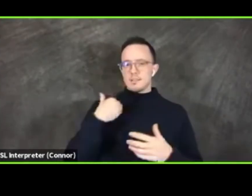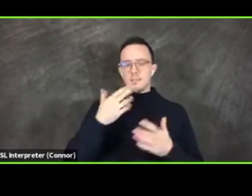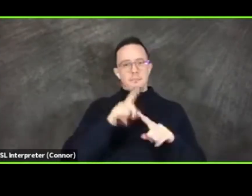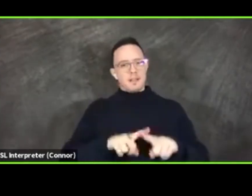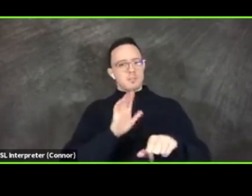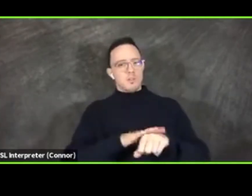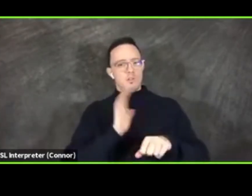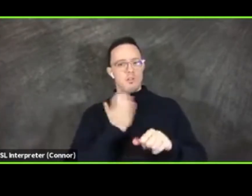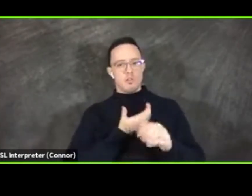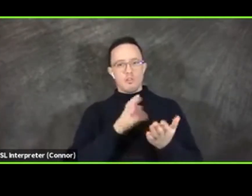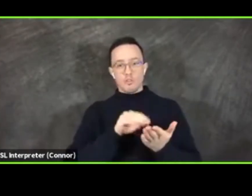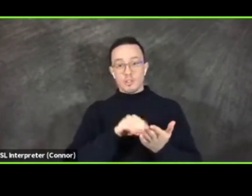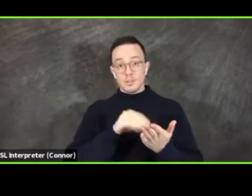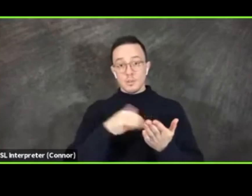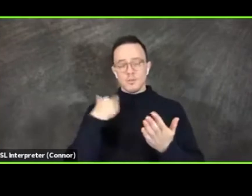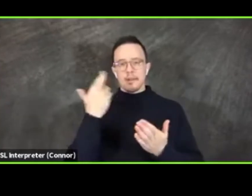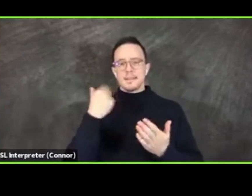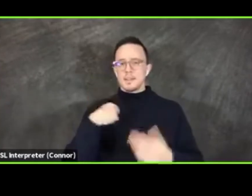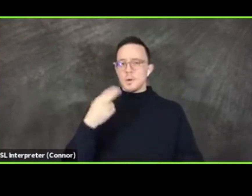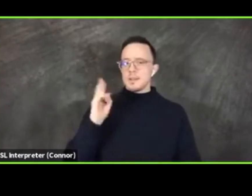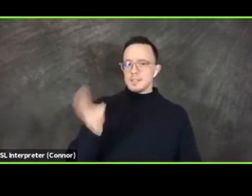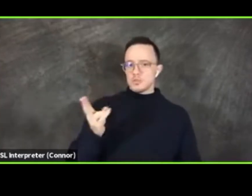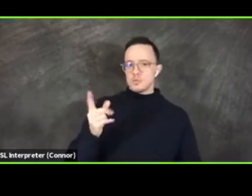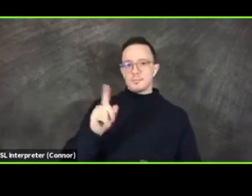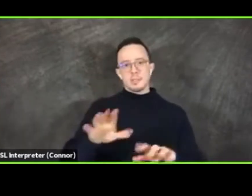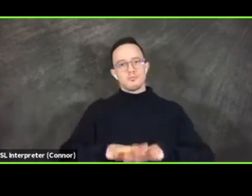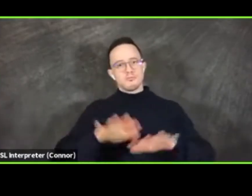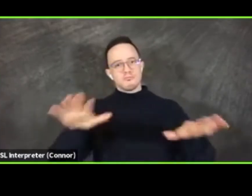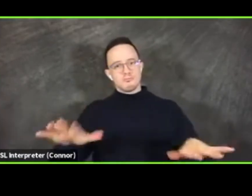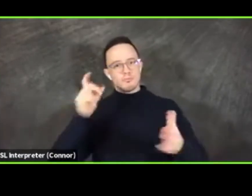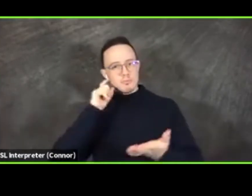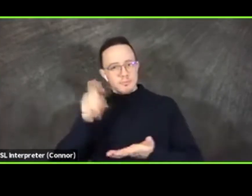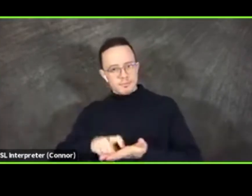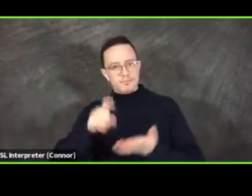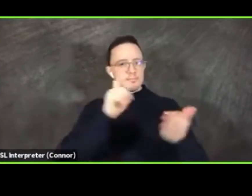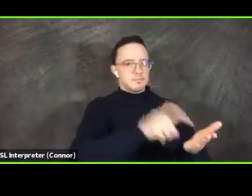HENCE, WE WANTED TO HONOR THEM AS SEPARATE BUT RELATED MOMENTS. THE FOLLOWING ARE BY